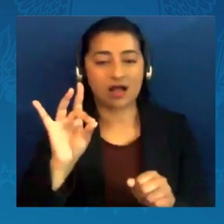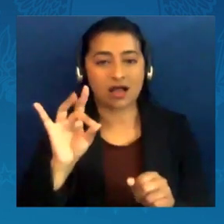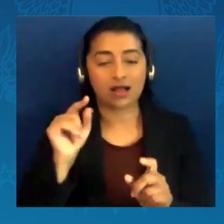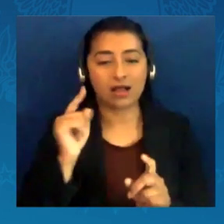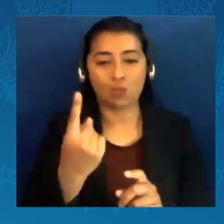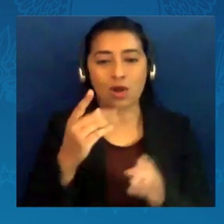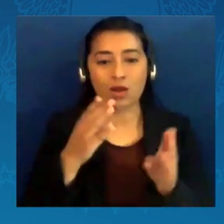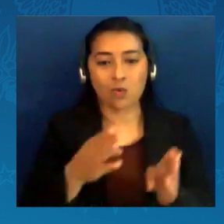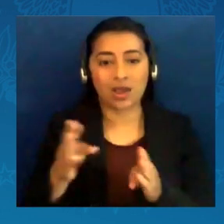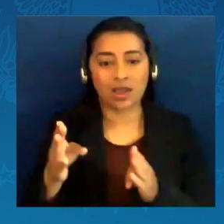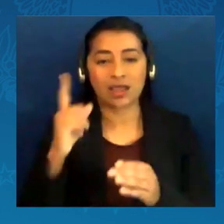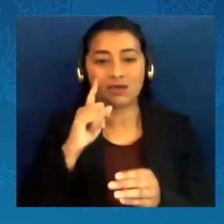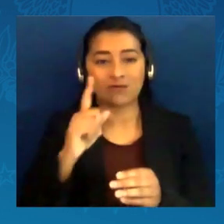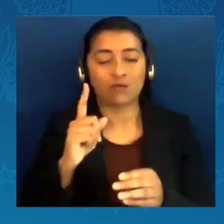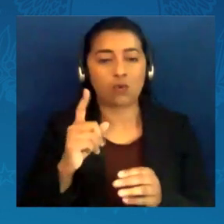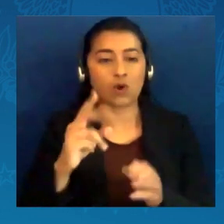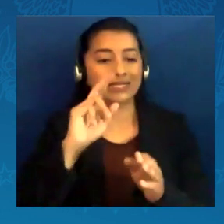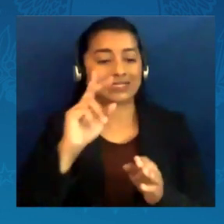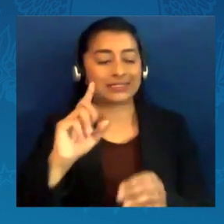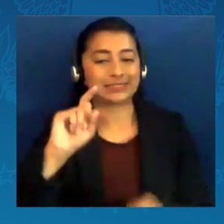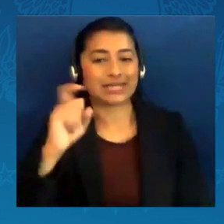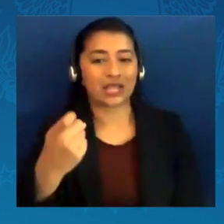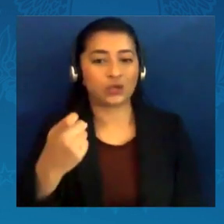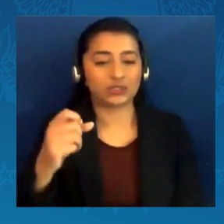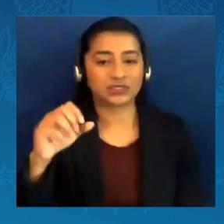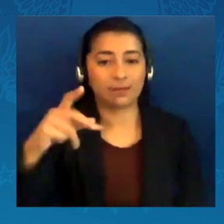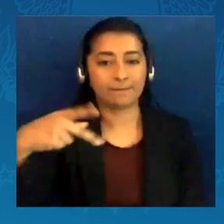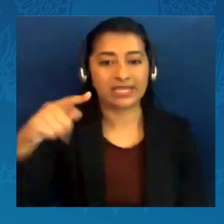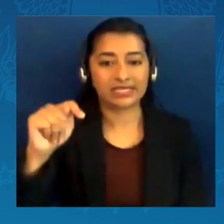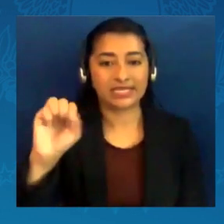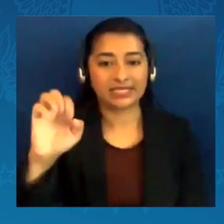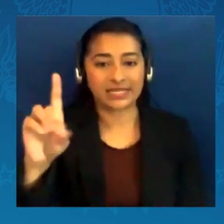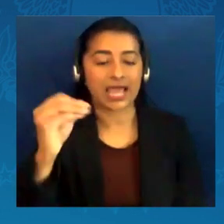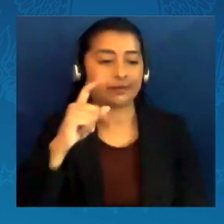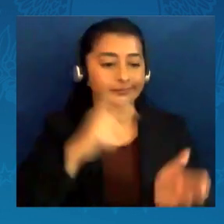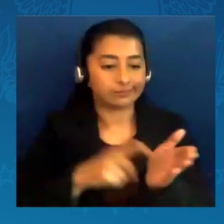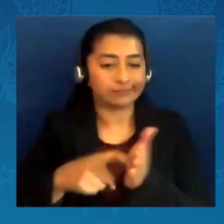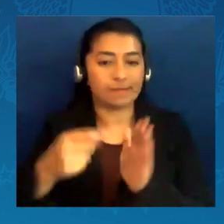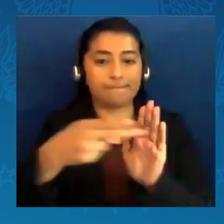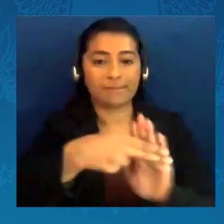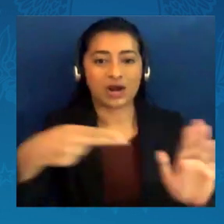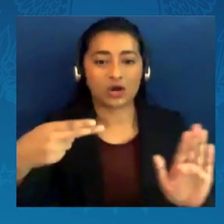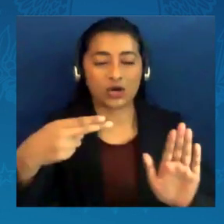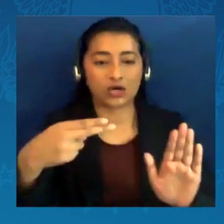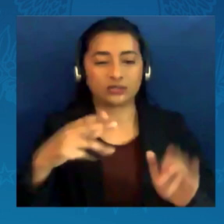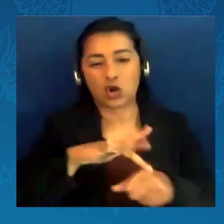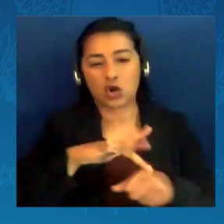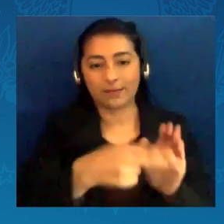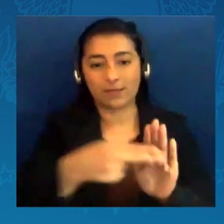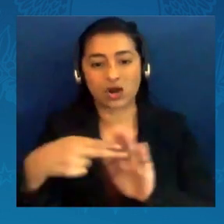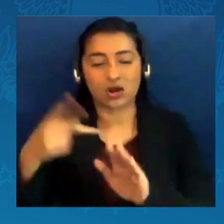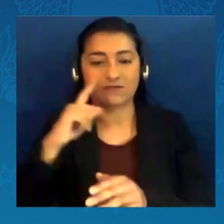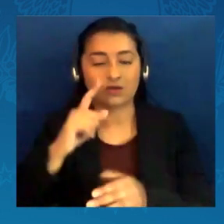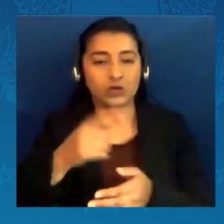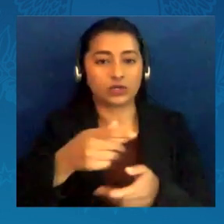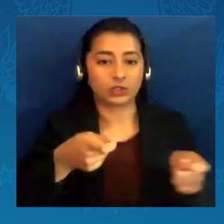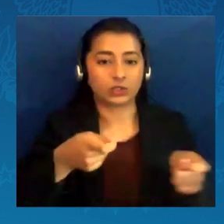and then also find early markers of PTSD to help treat and treat it. And because it is such an important issue